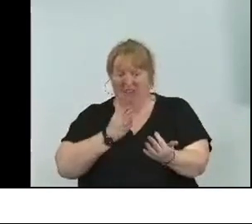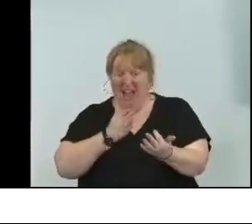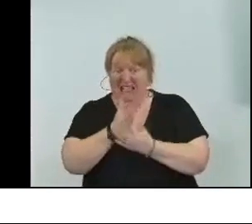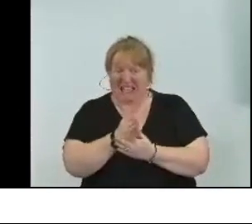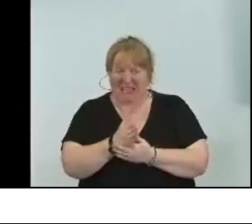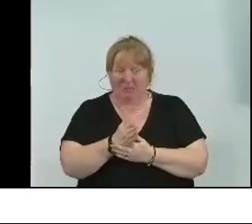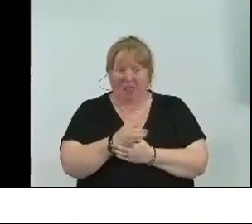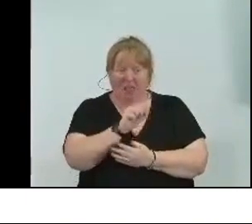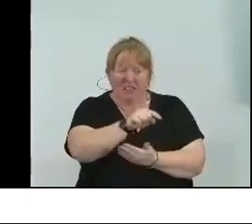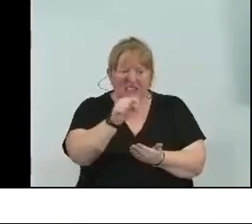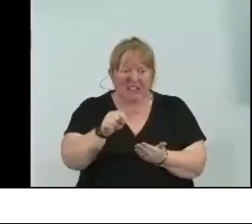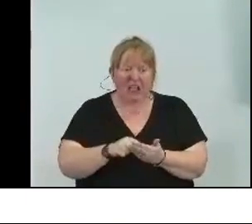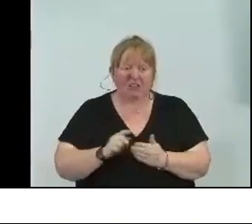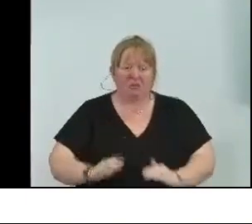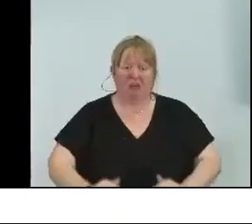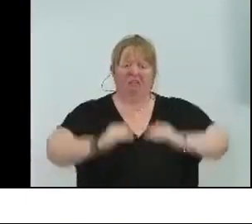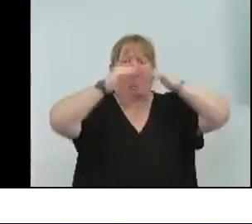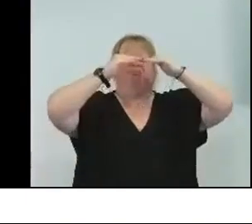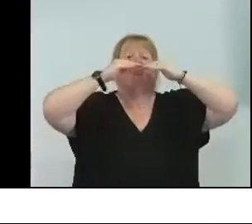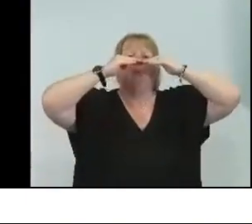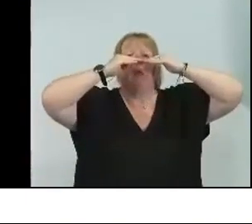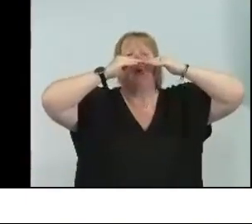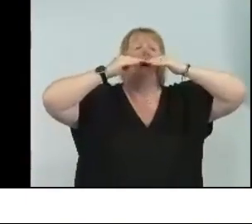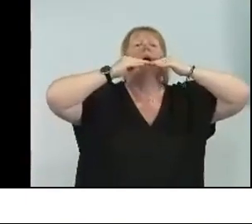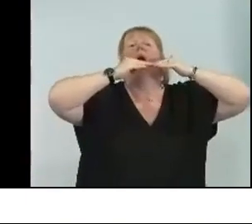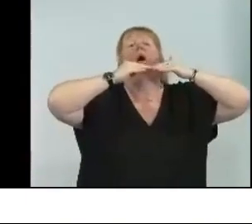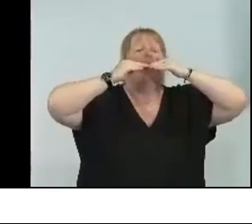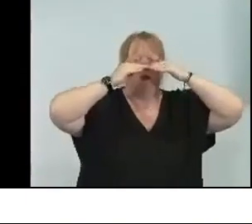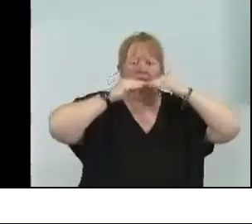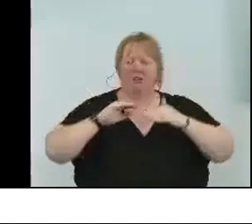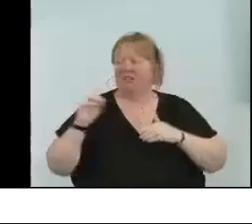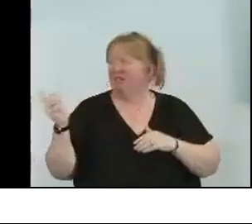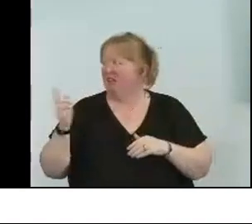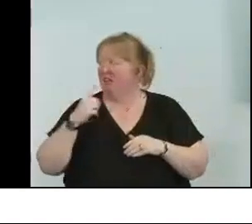in all of our stores and you don't have to queue. SHANI: If you have a health condition or an